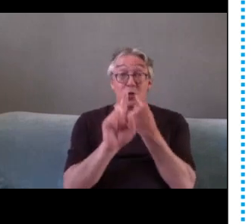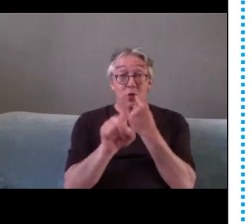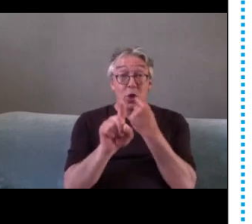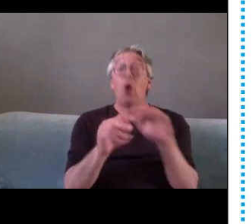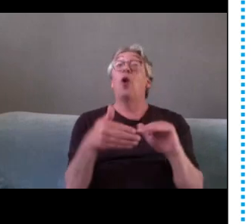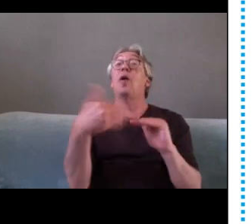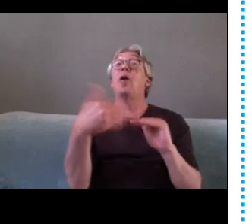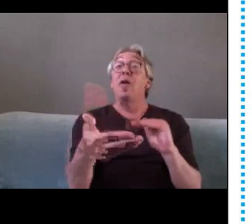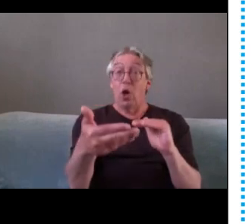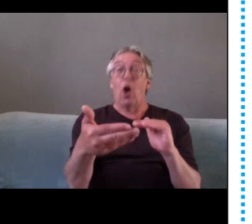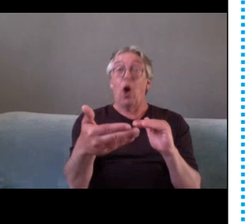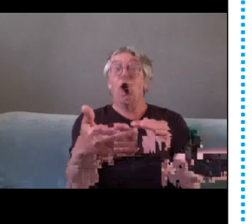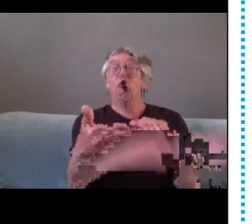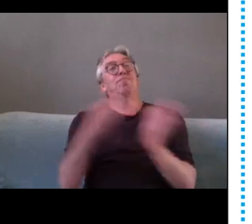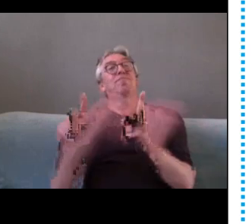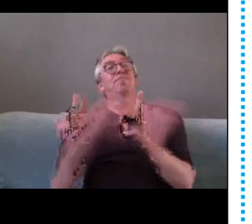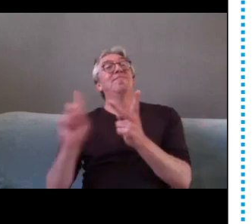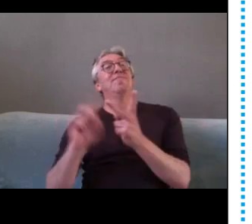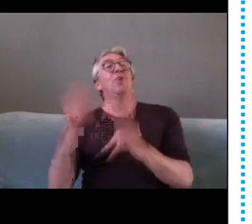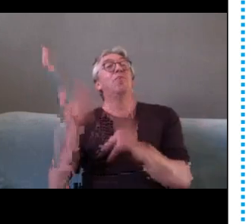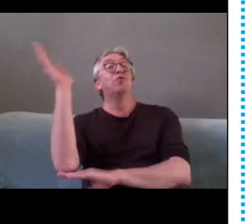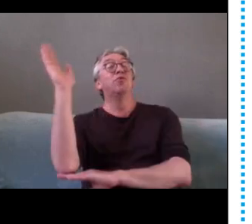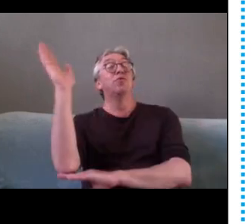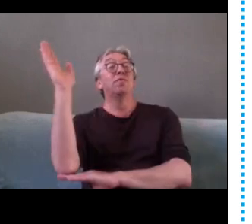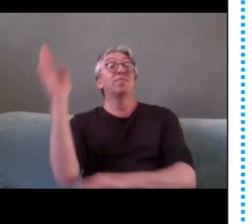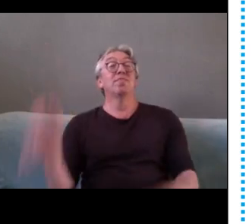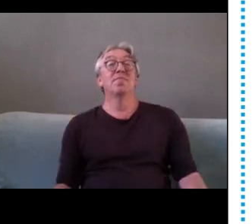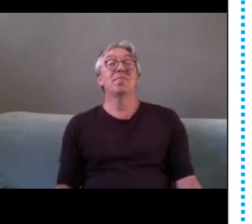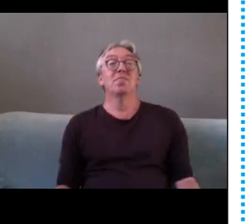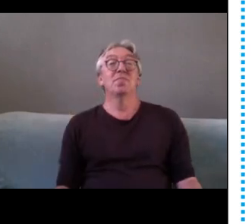Thanks, Mher. We haven't had any questions coming in,